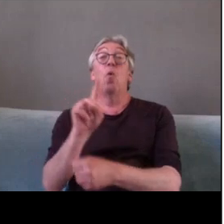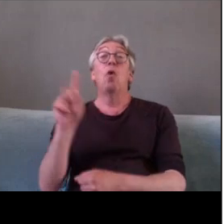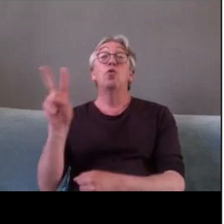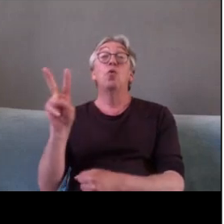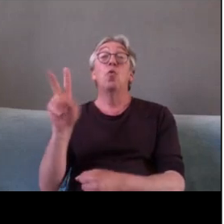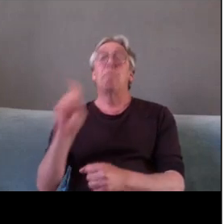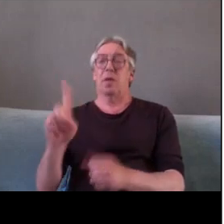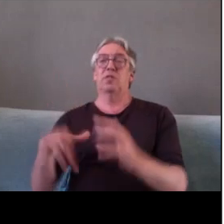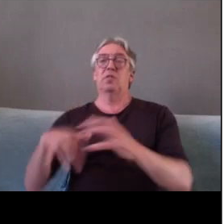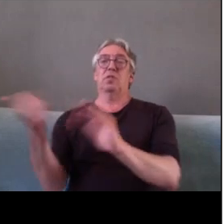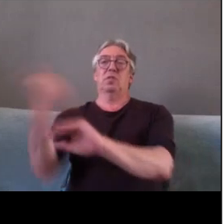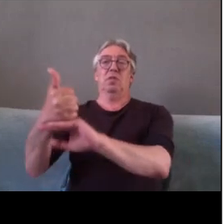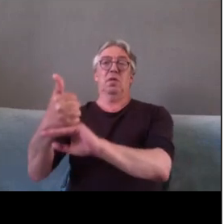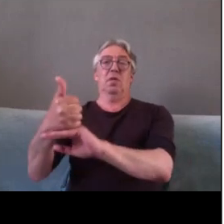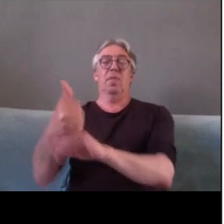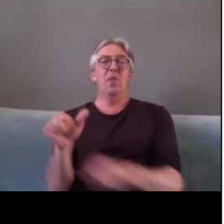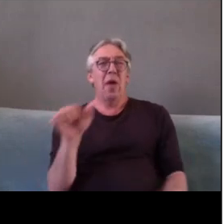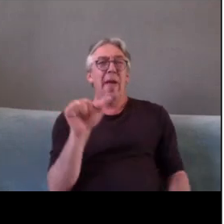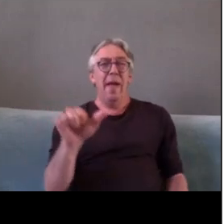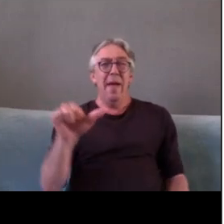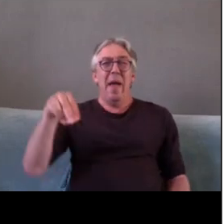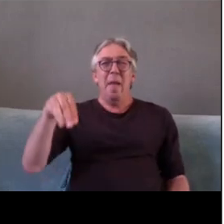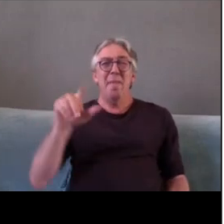This AML system basically allows...